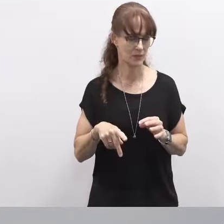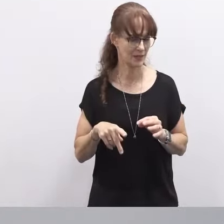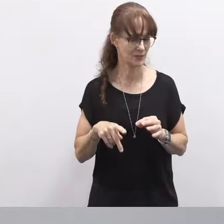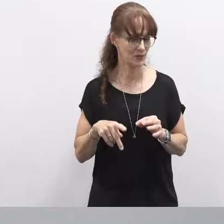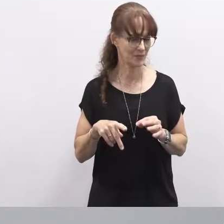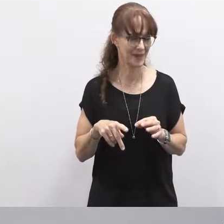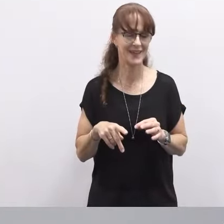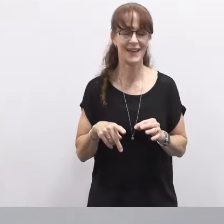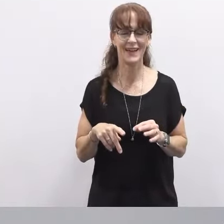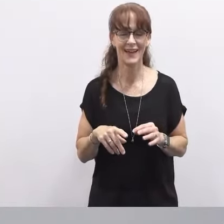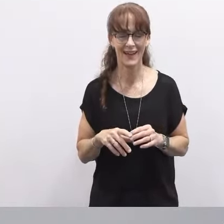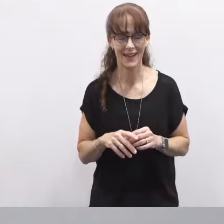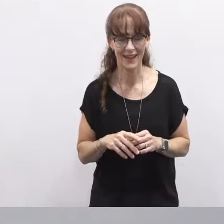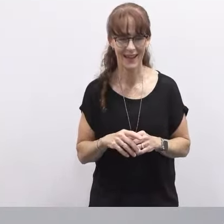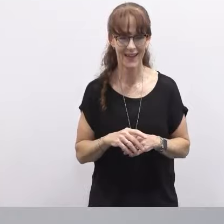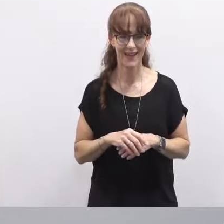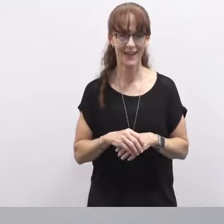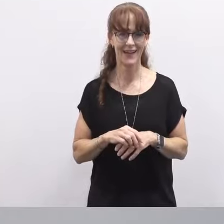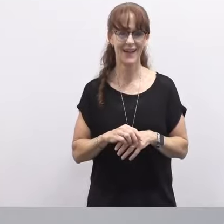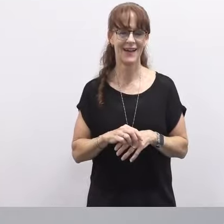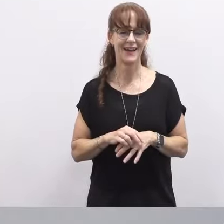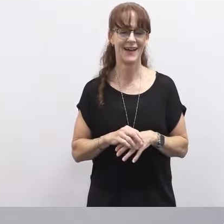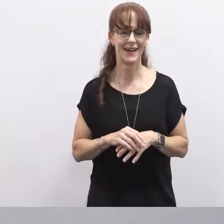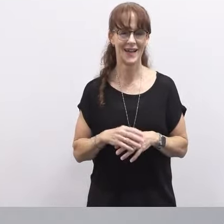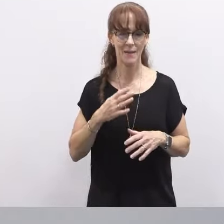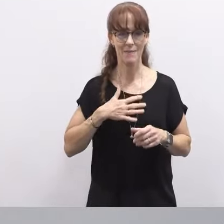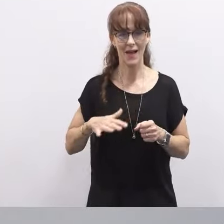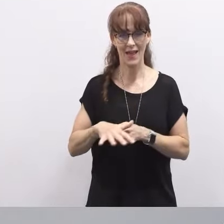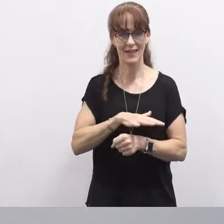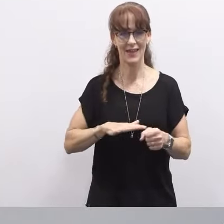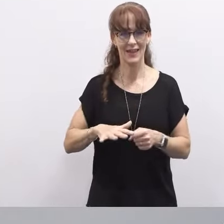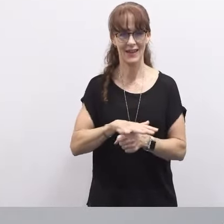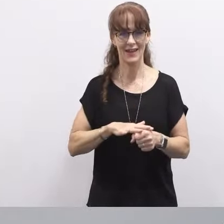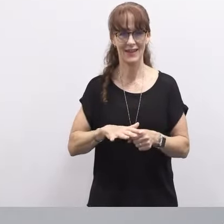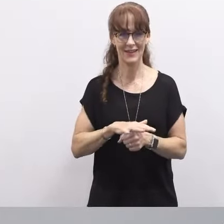The things that my area gain